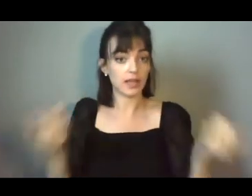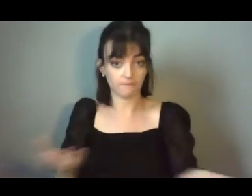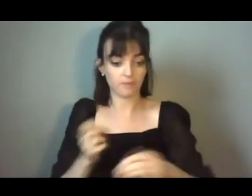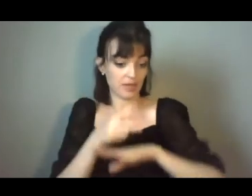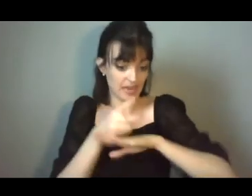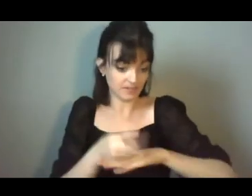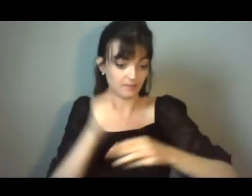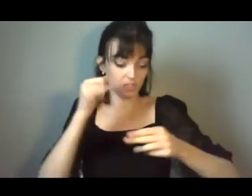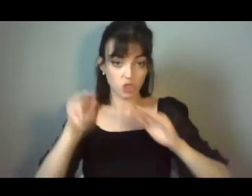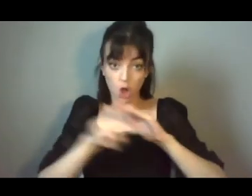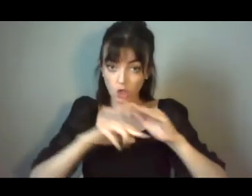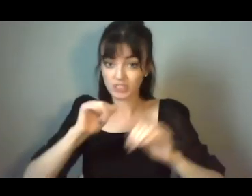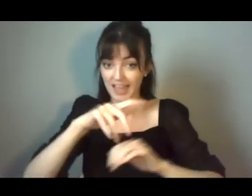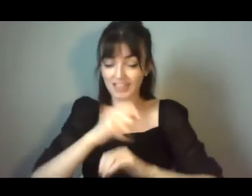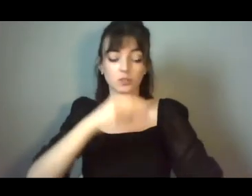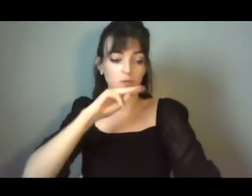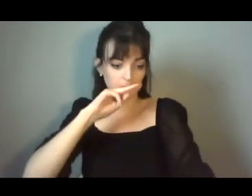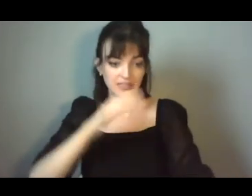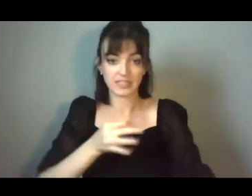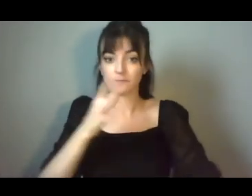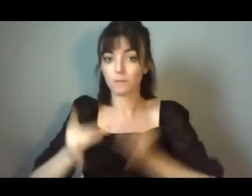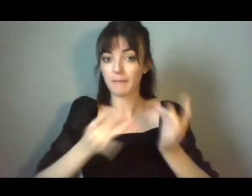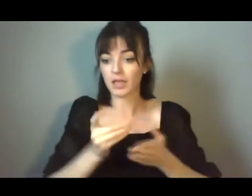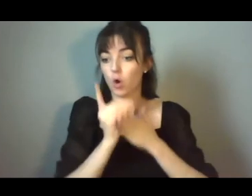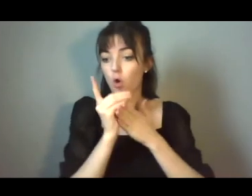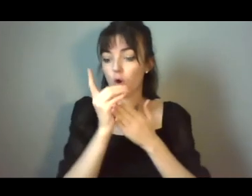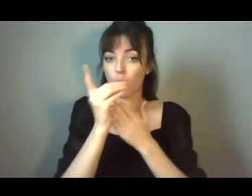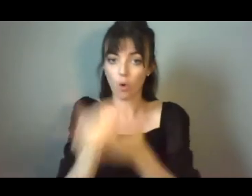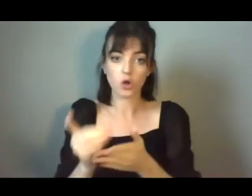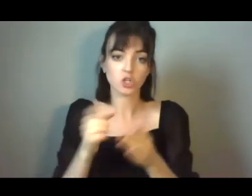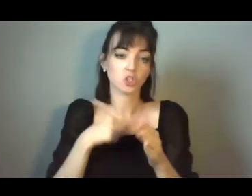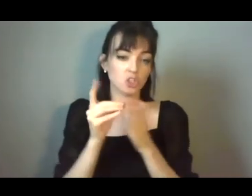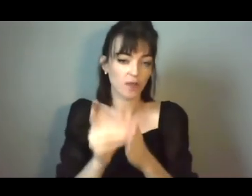if you make an order or direction, you are captured by those guiding principles.